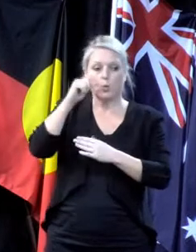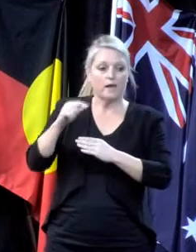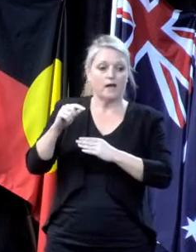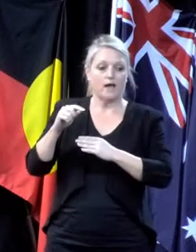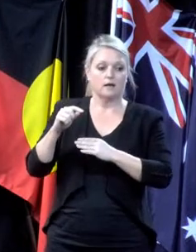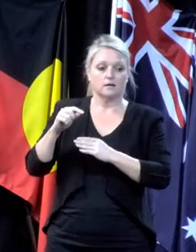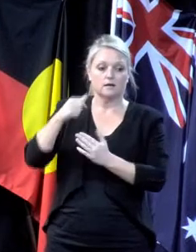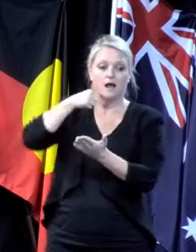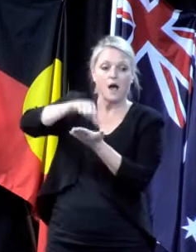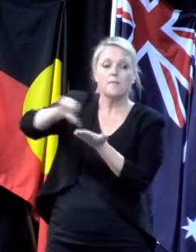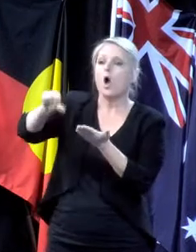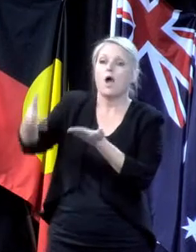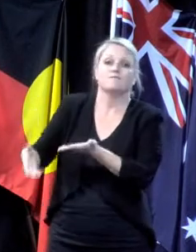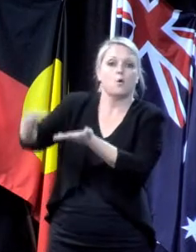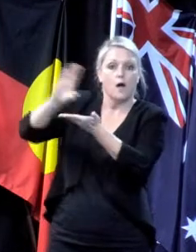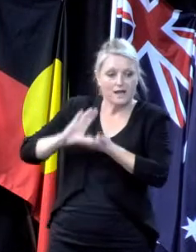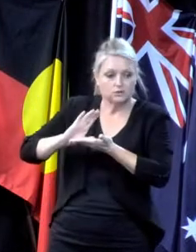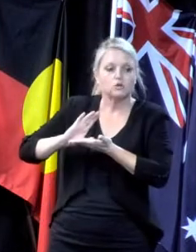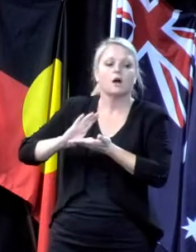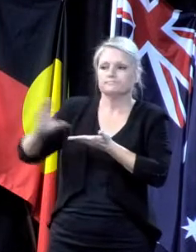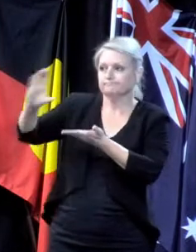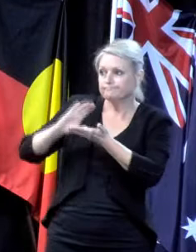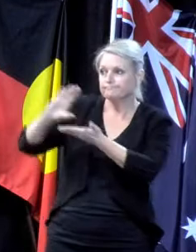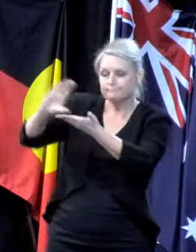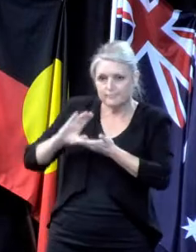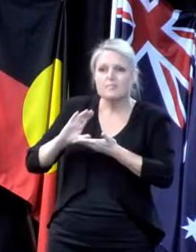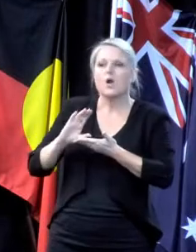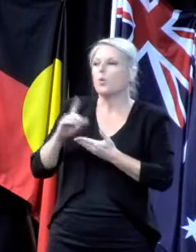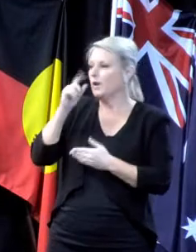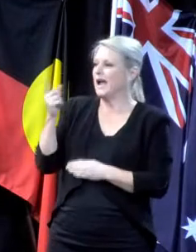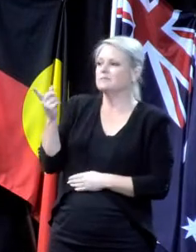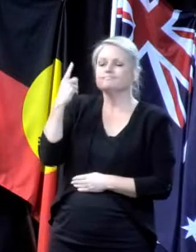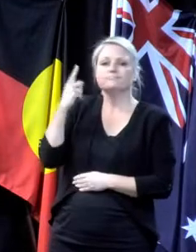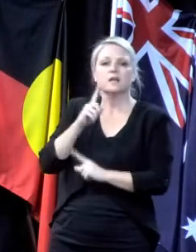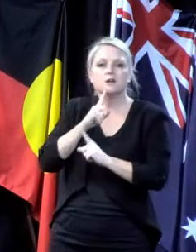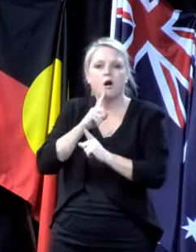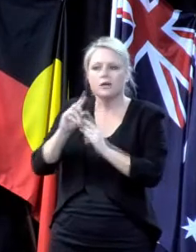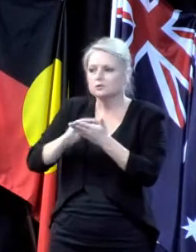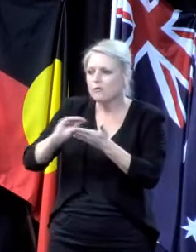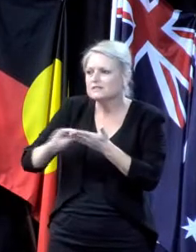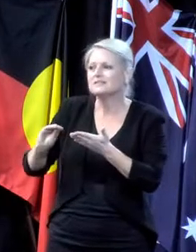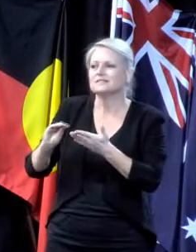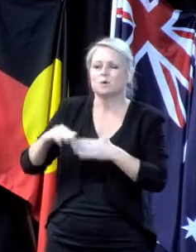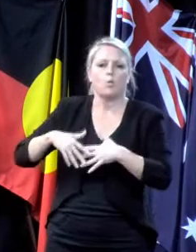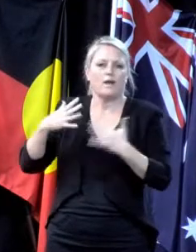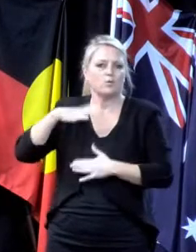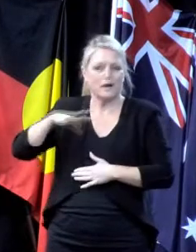or additional guidance officers and the additional resources required to support these young people with mental health issues. How do you use the data?